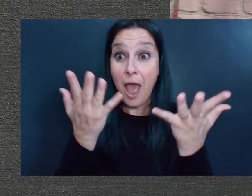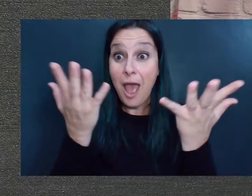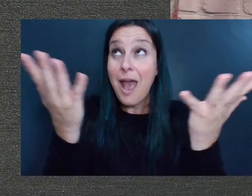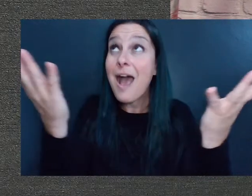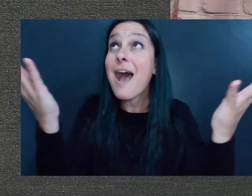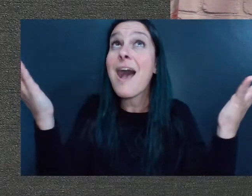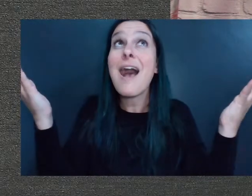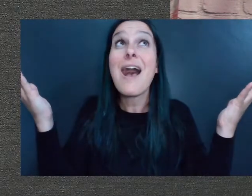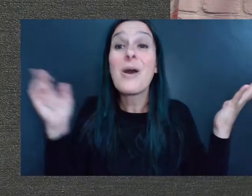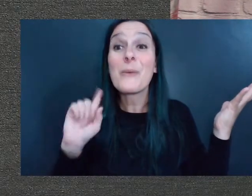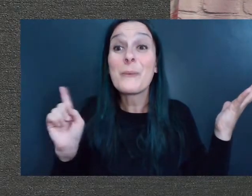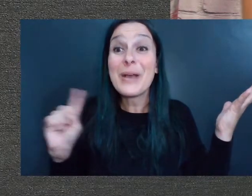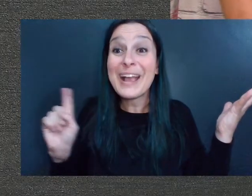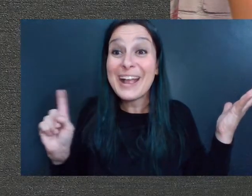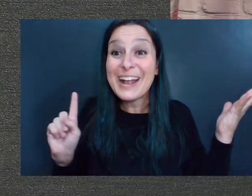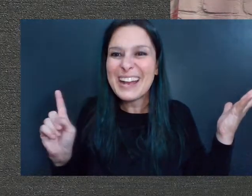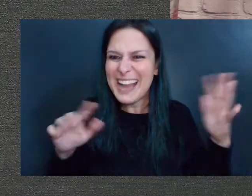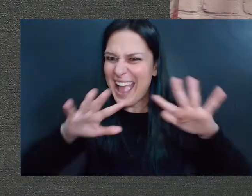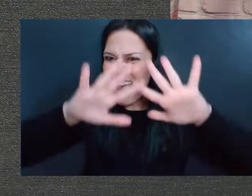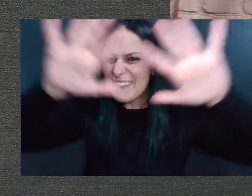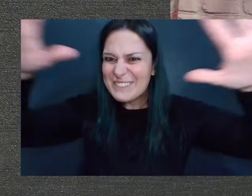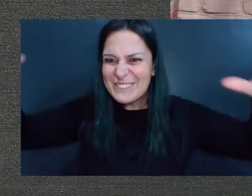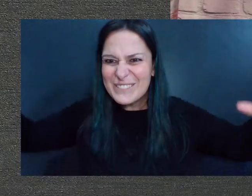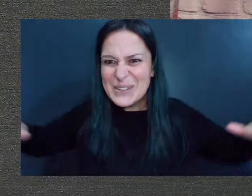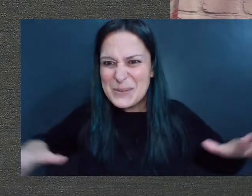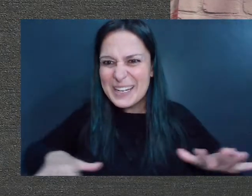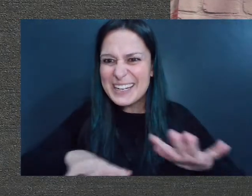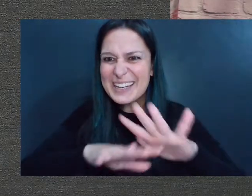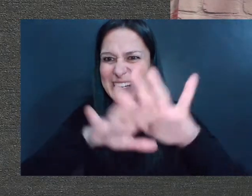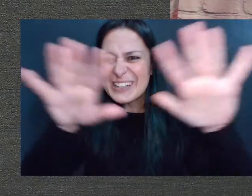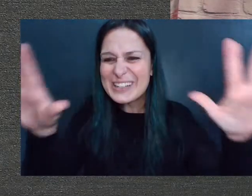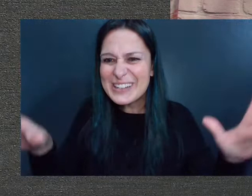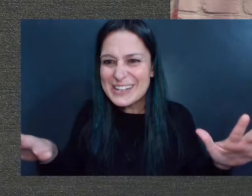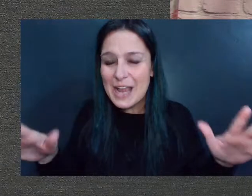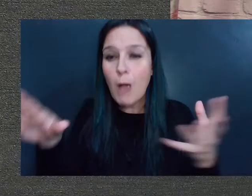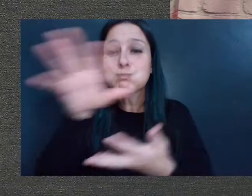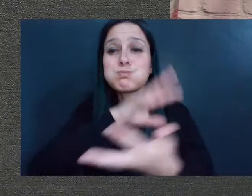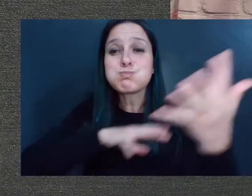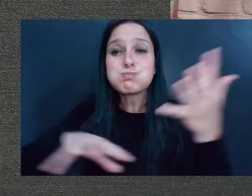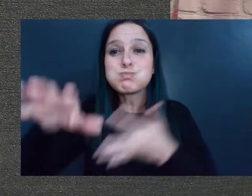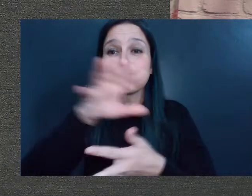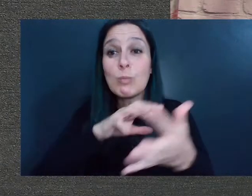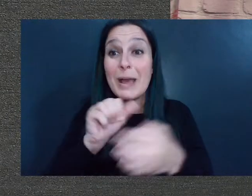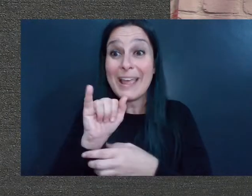Where did go? It's all around us again. It mixed in with the air that's already there.